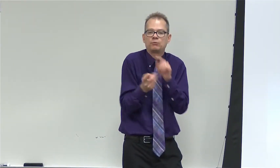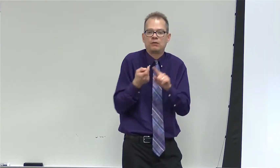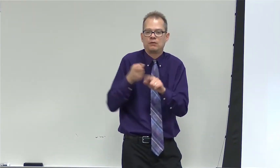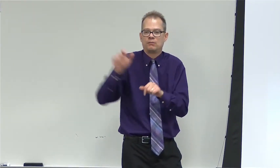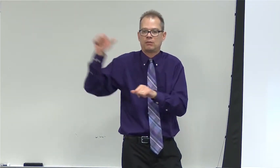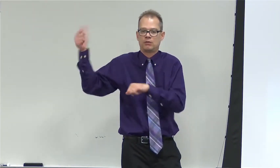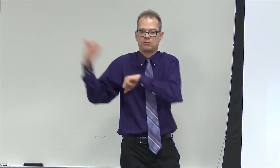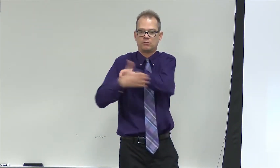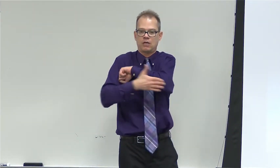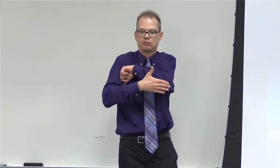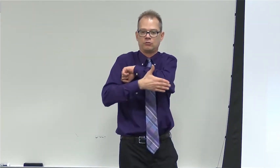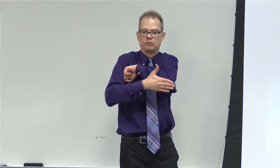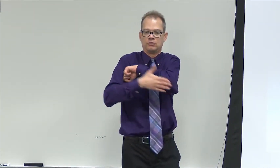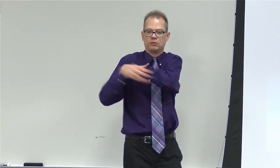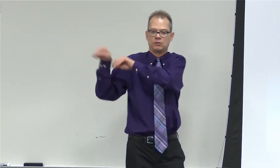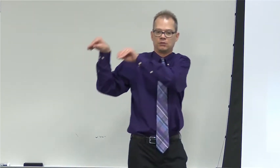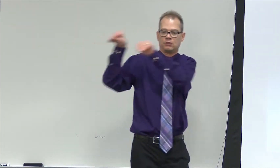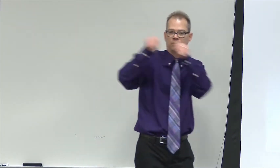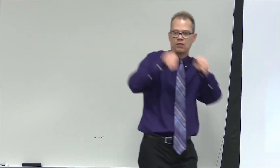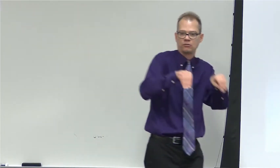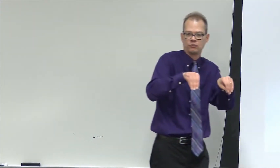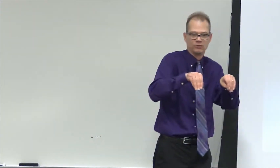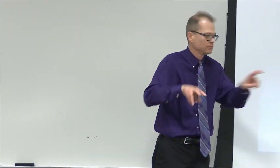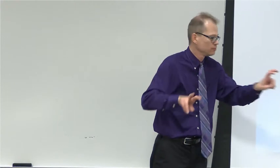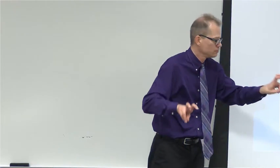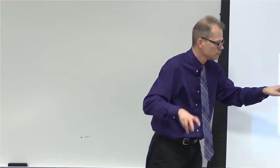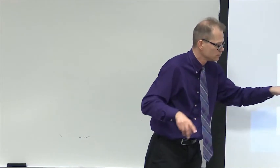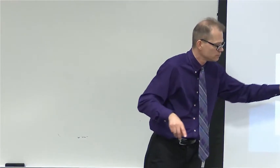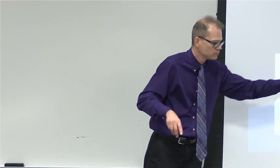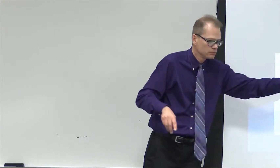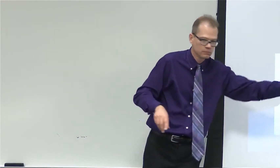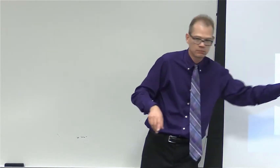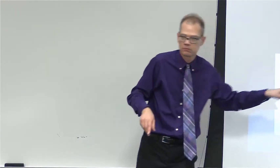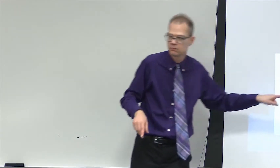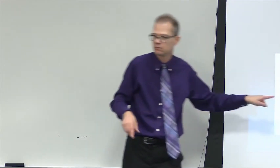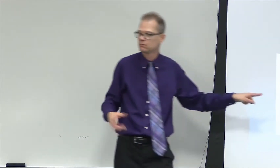from another country to the U.S.